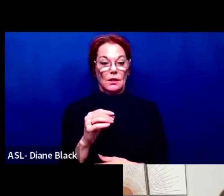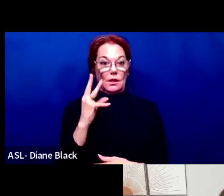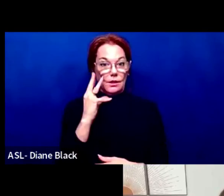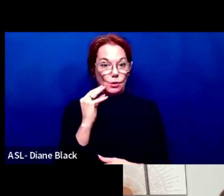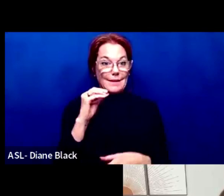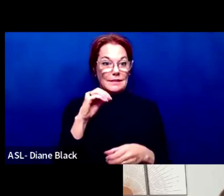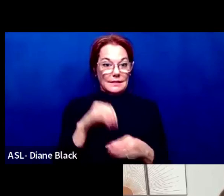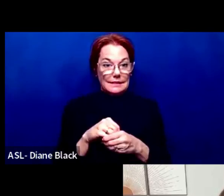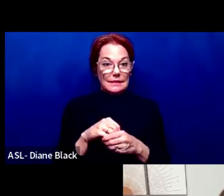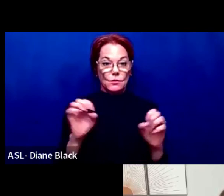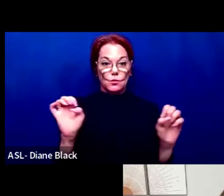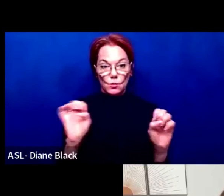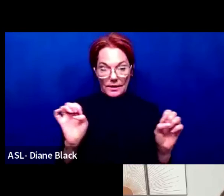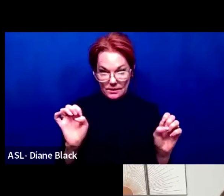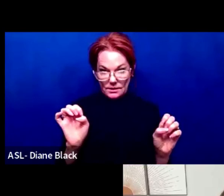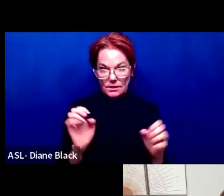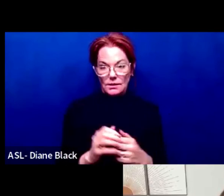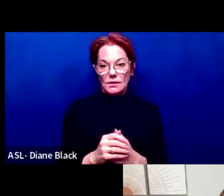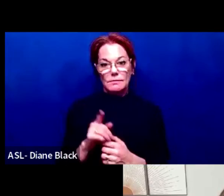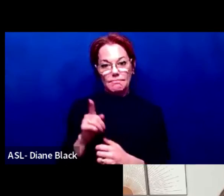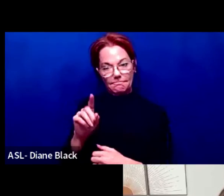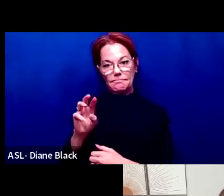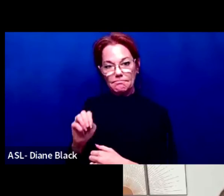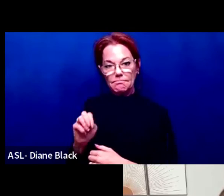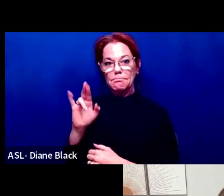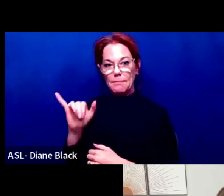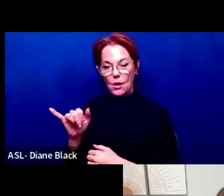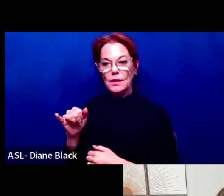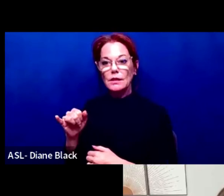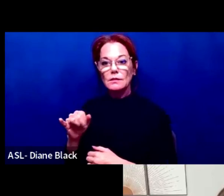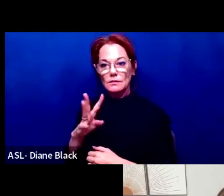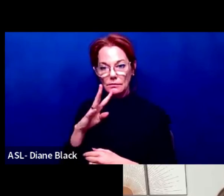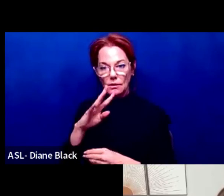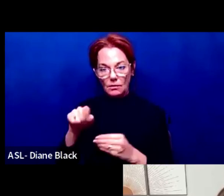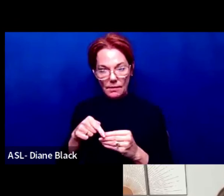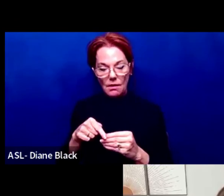importance of focus on you know,